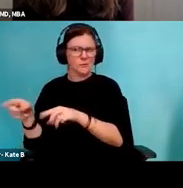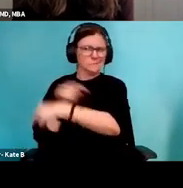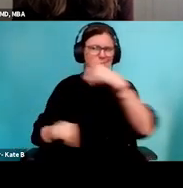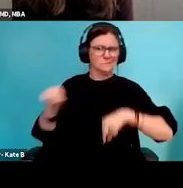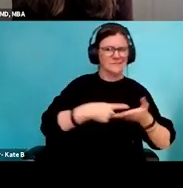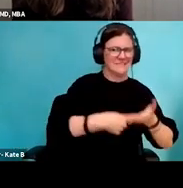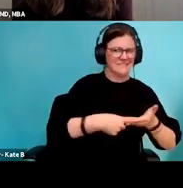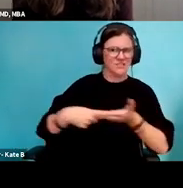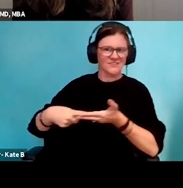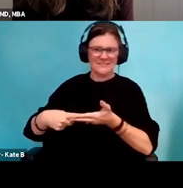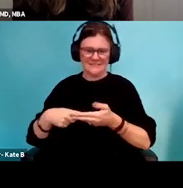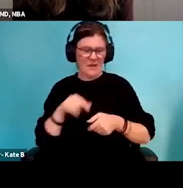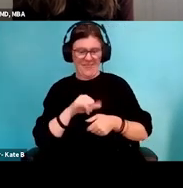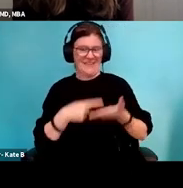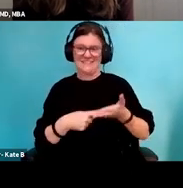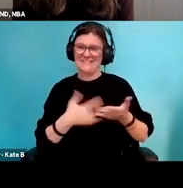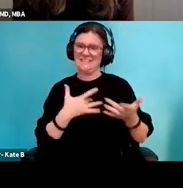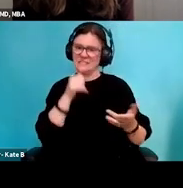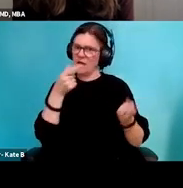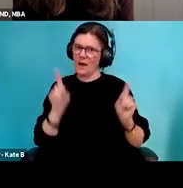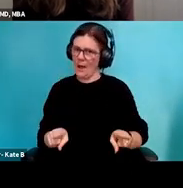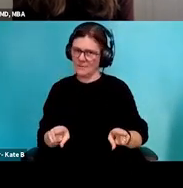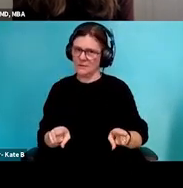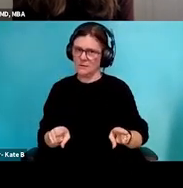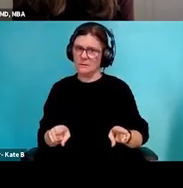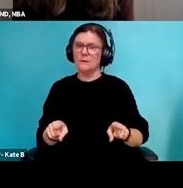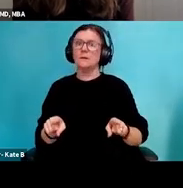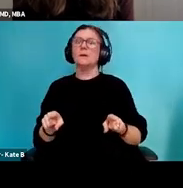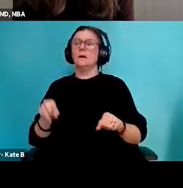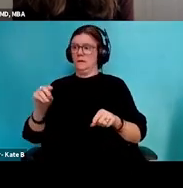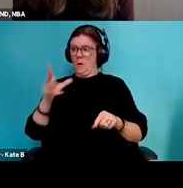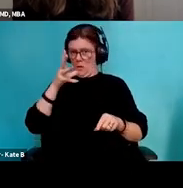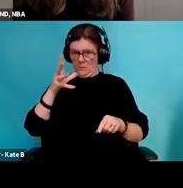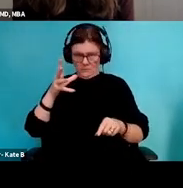see. And then the healthcare team we’re scrambling to find the necessary supports